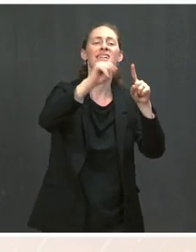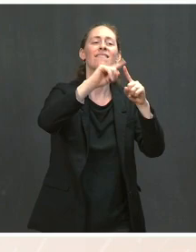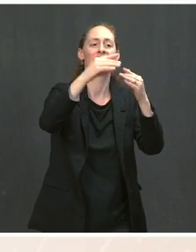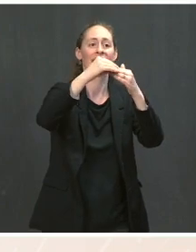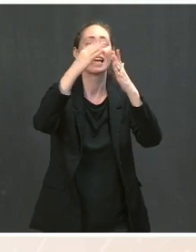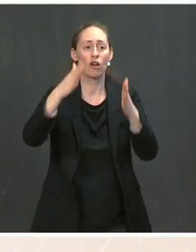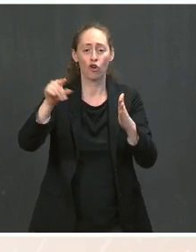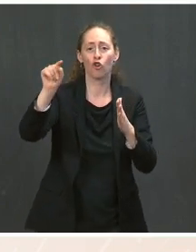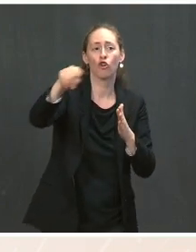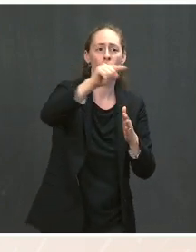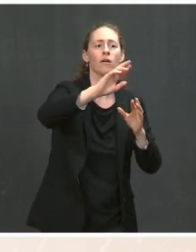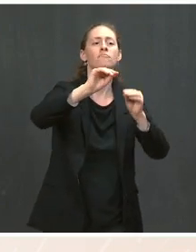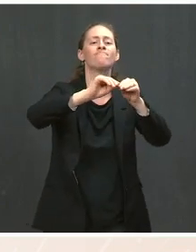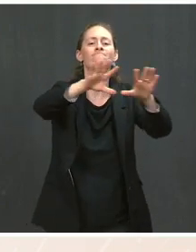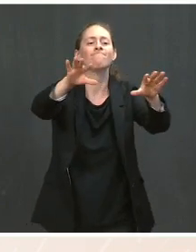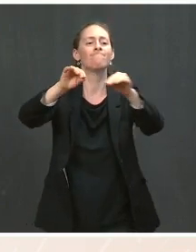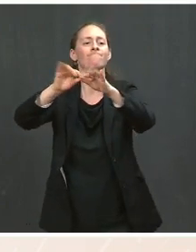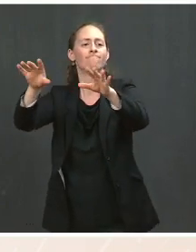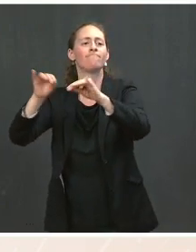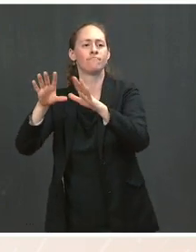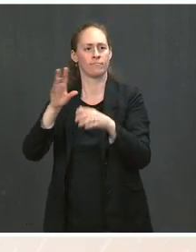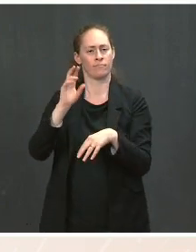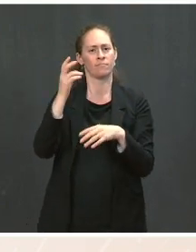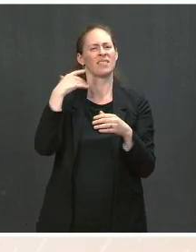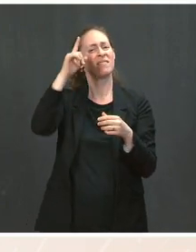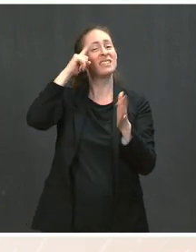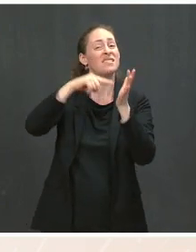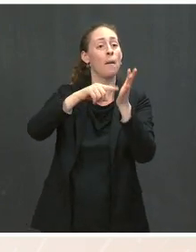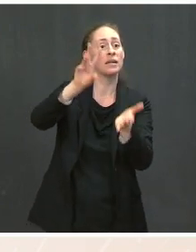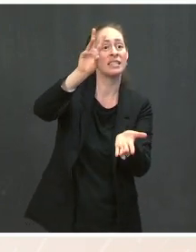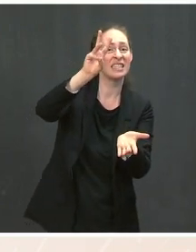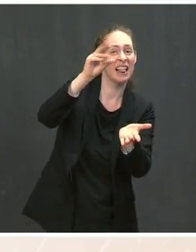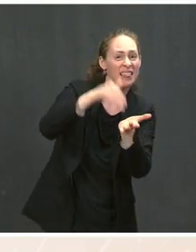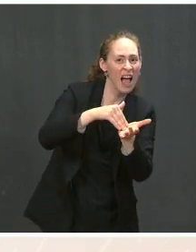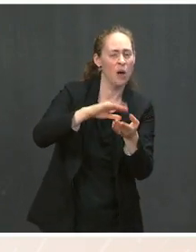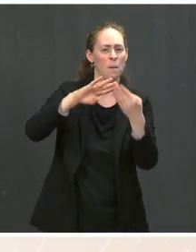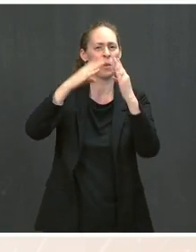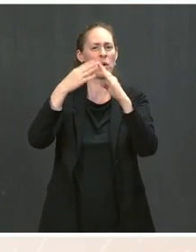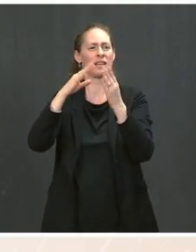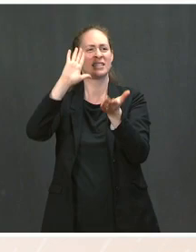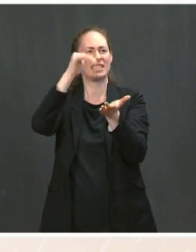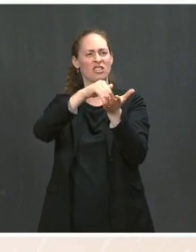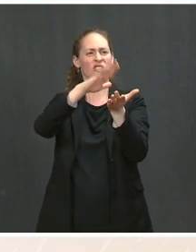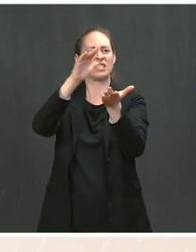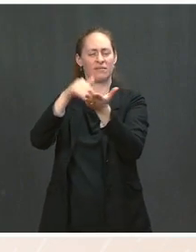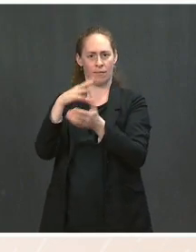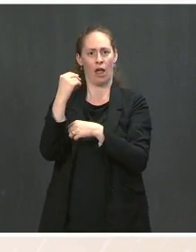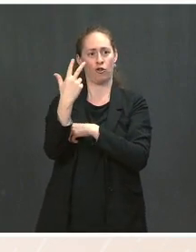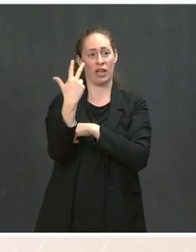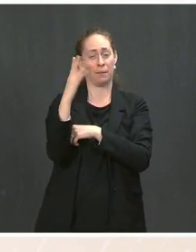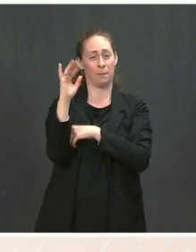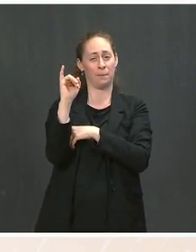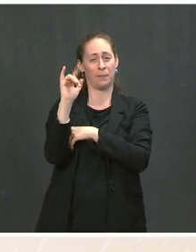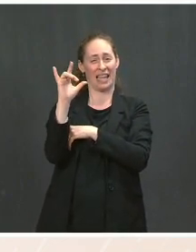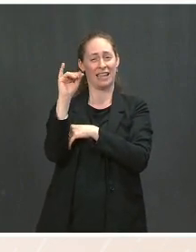We also launched a $3 pillion [sic] -- $3 billion effort to -- providing to states and community-based organizations